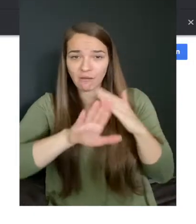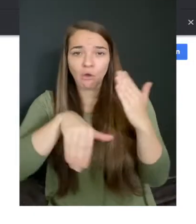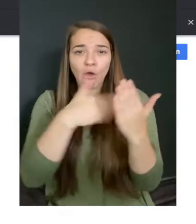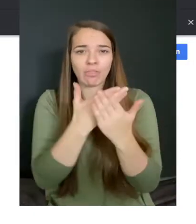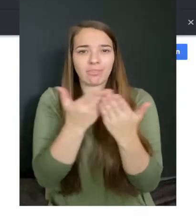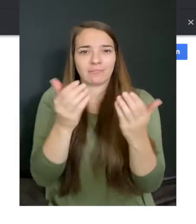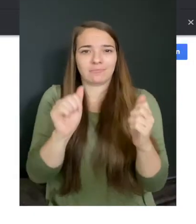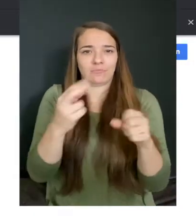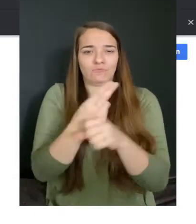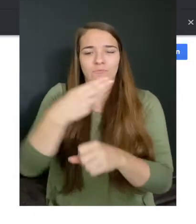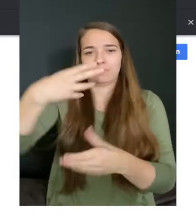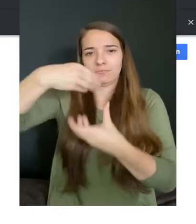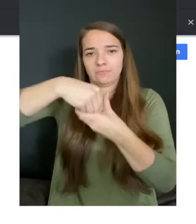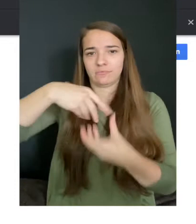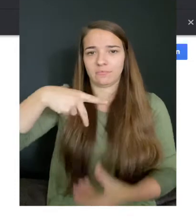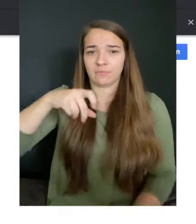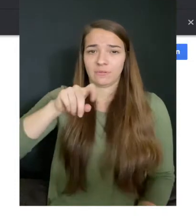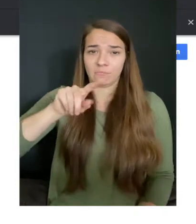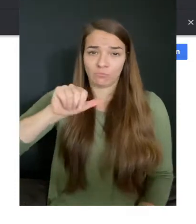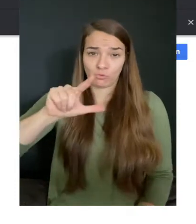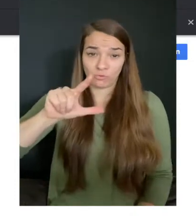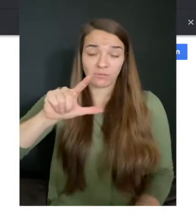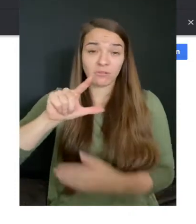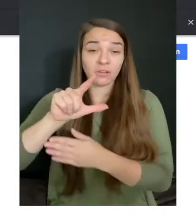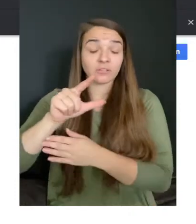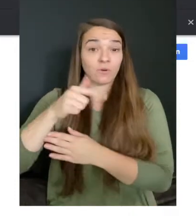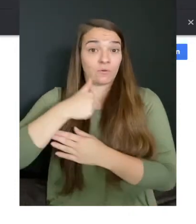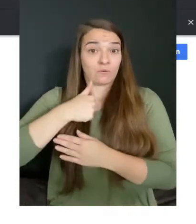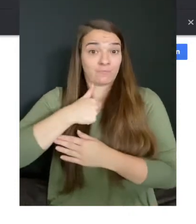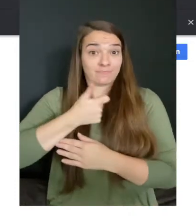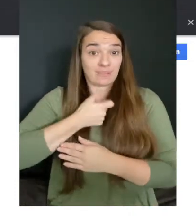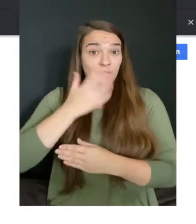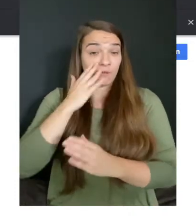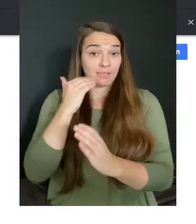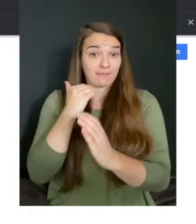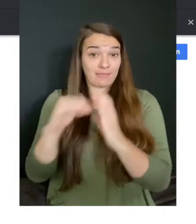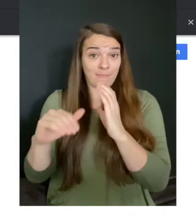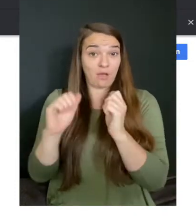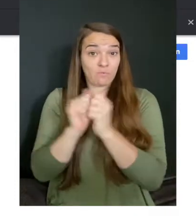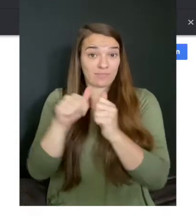the portal. So when I send this email out with the video attached, I will include the